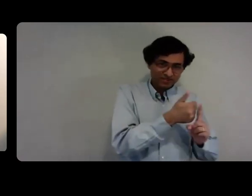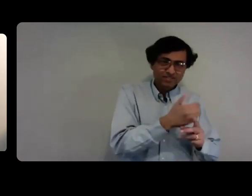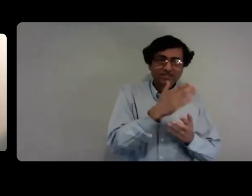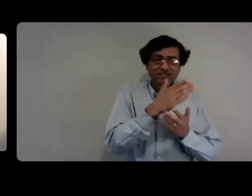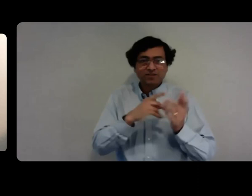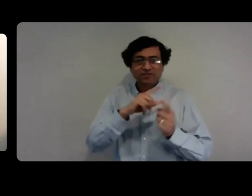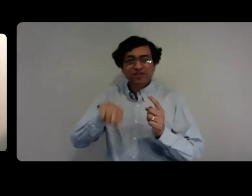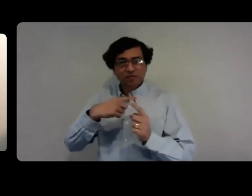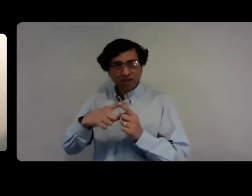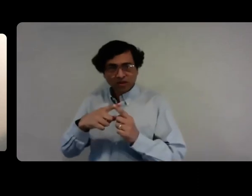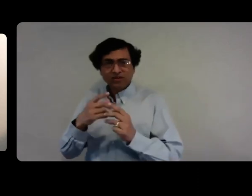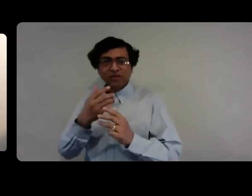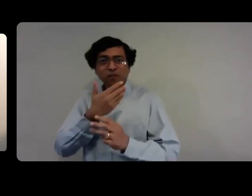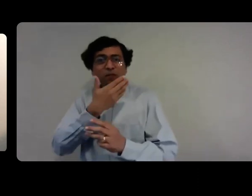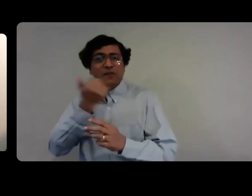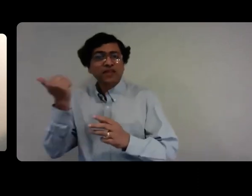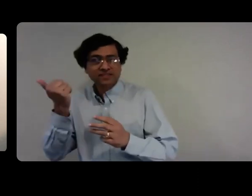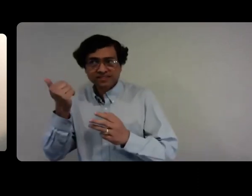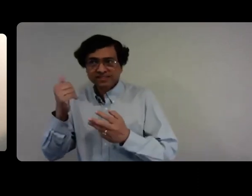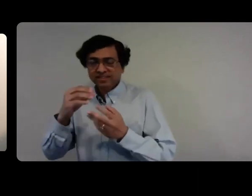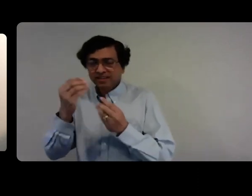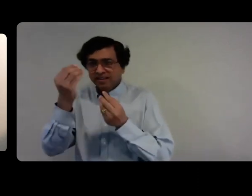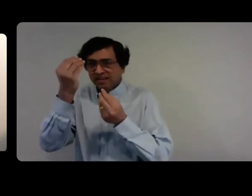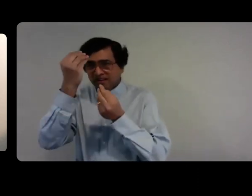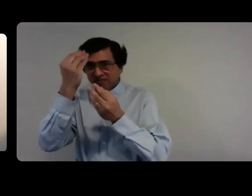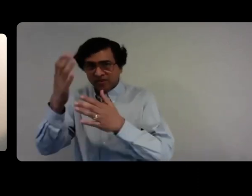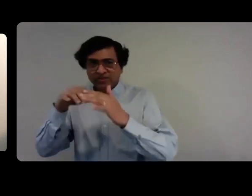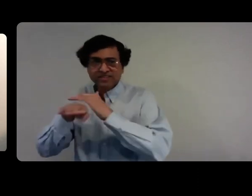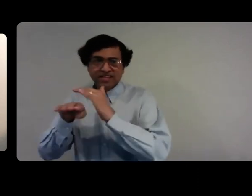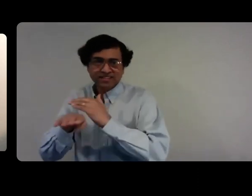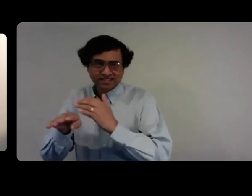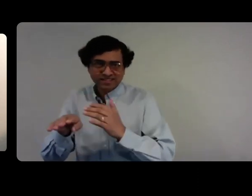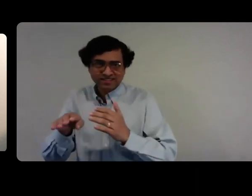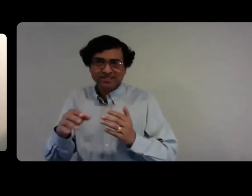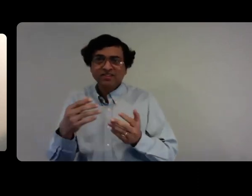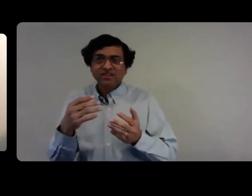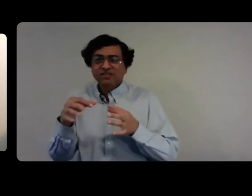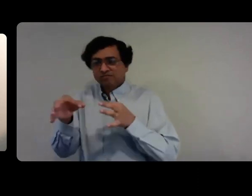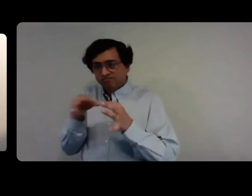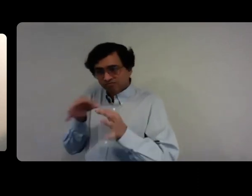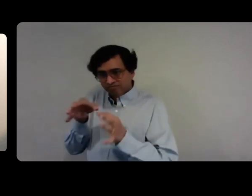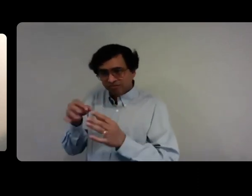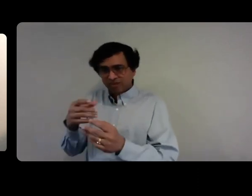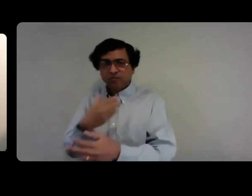So we also want to make sure we are talking to students about what is best for them in terms of